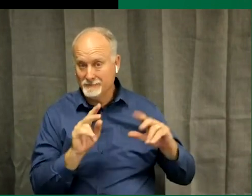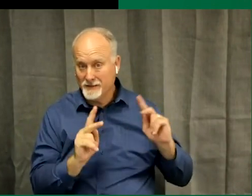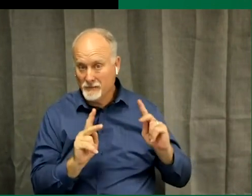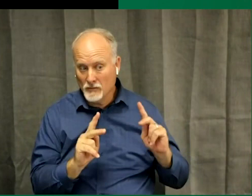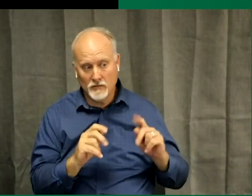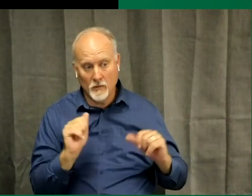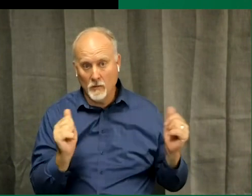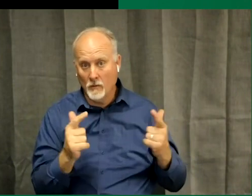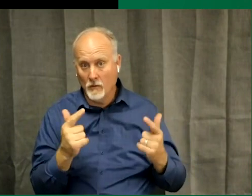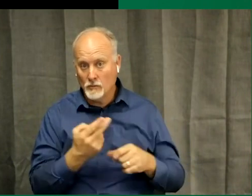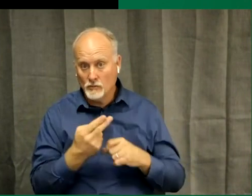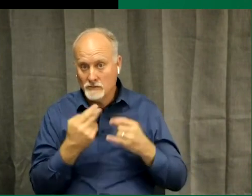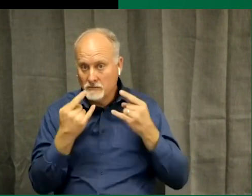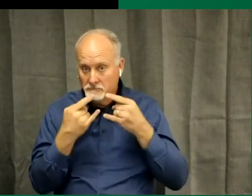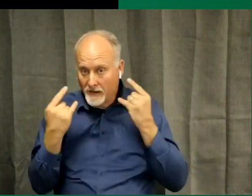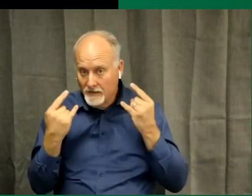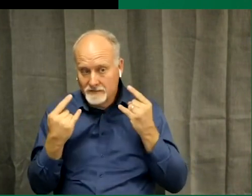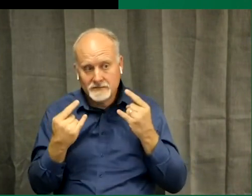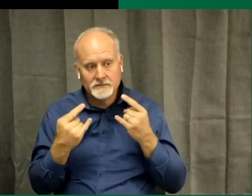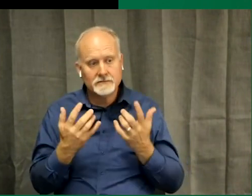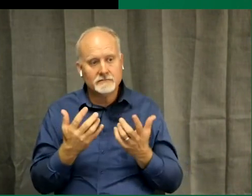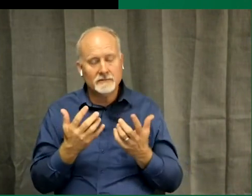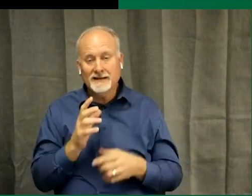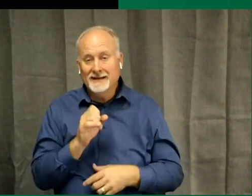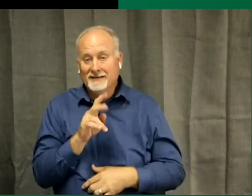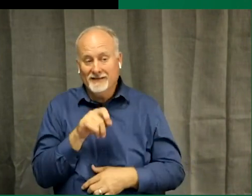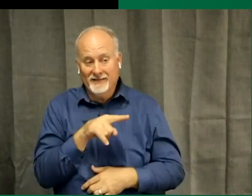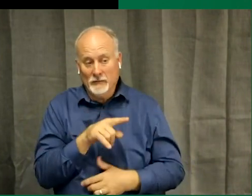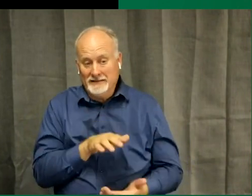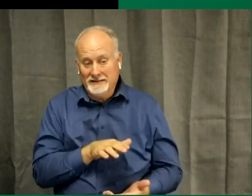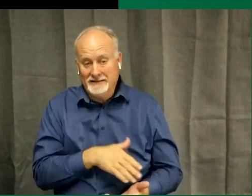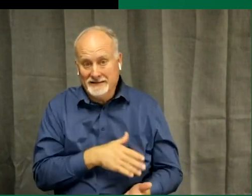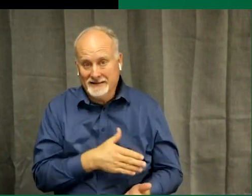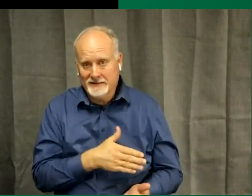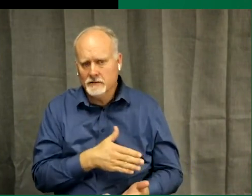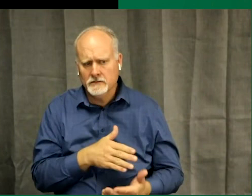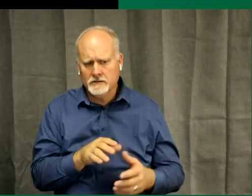masks and they're um even if they're singing the spread of cobit is not quite as likely